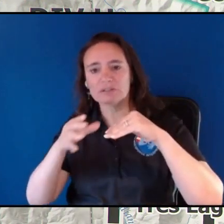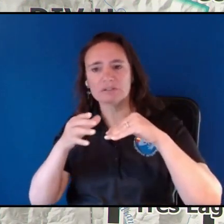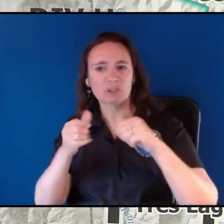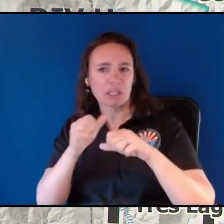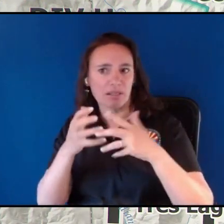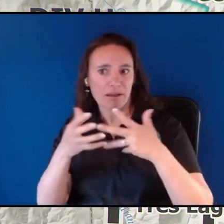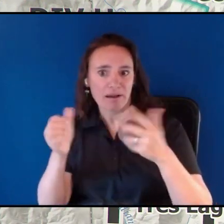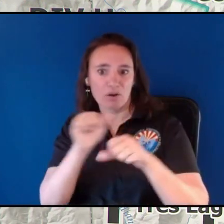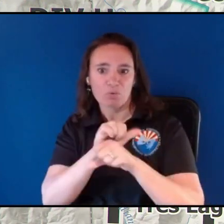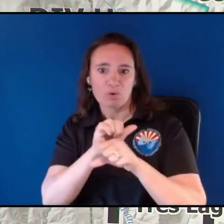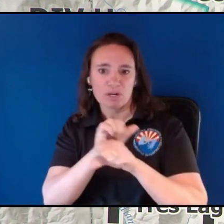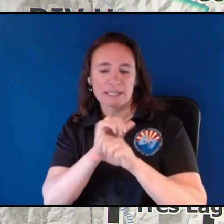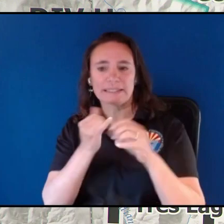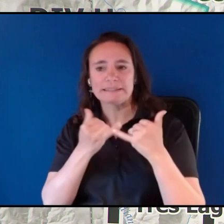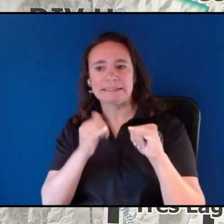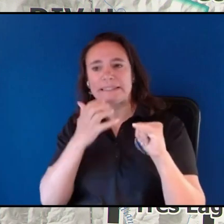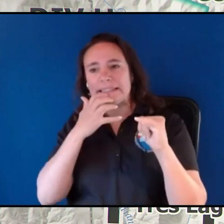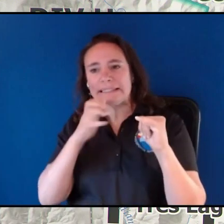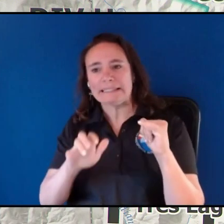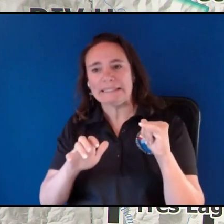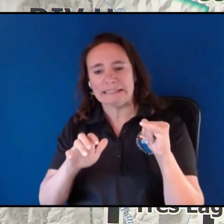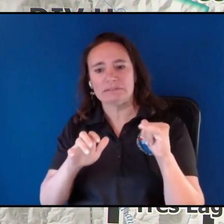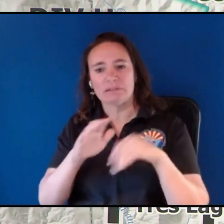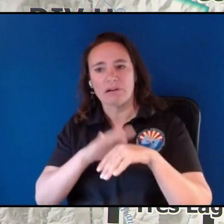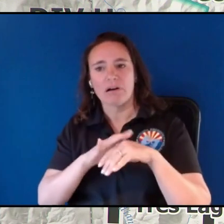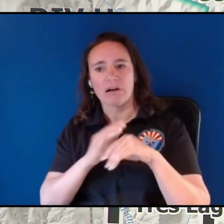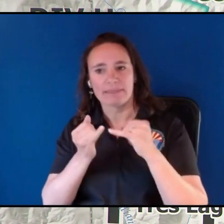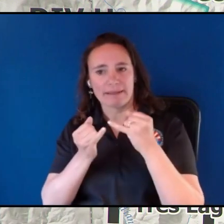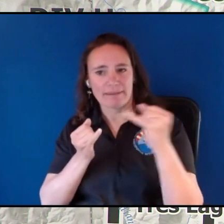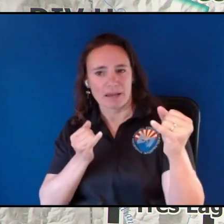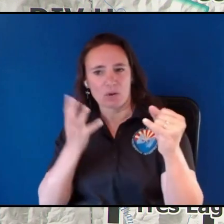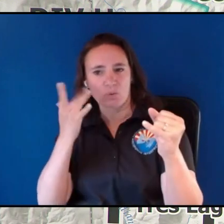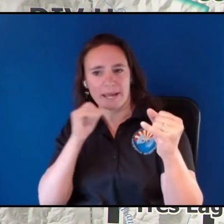seeing this go black as we talked about yesterday.